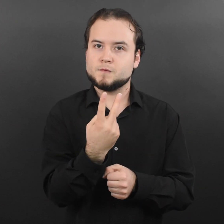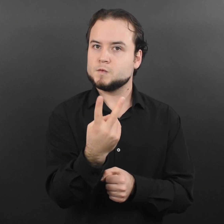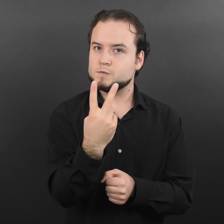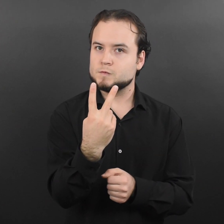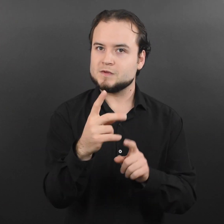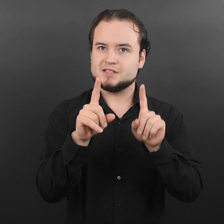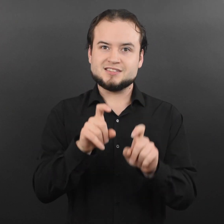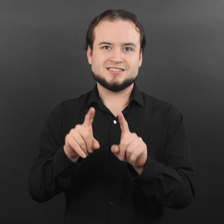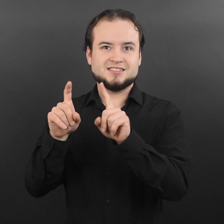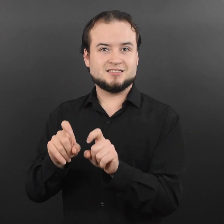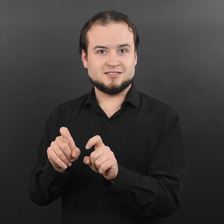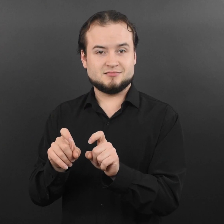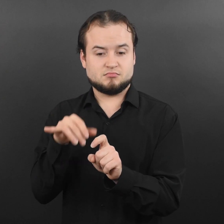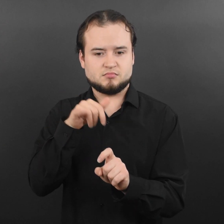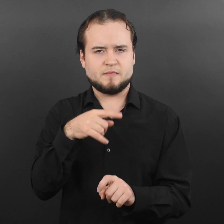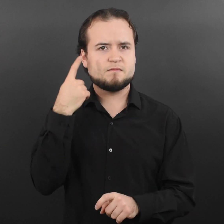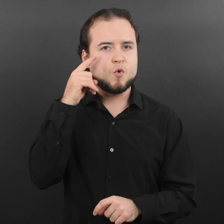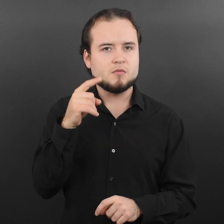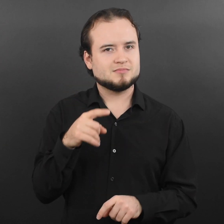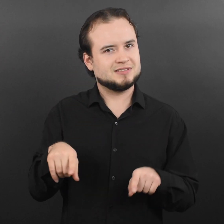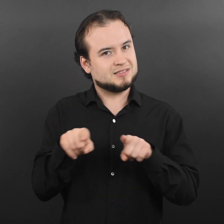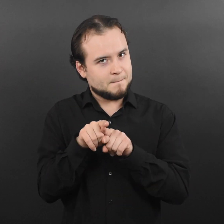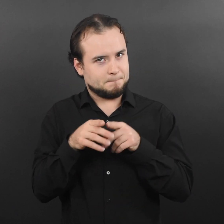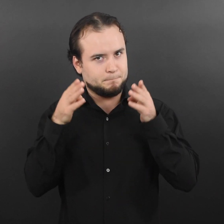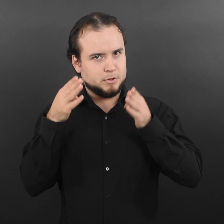Follow testing instructions from the manufacturer.